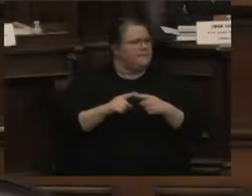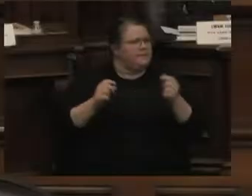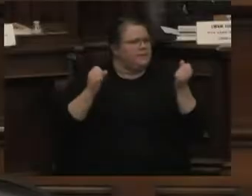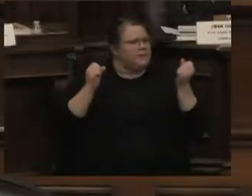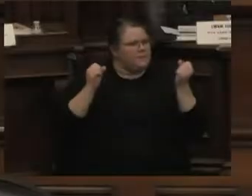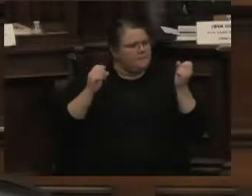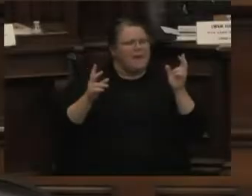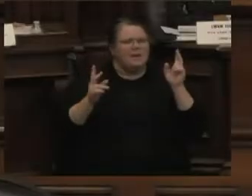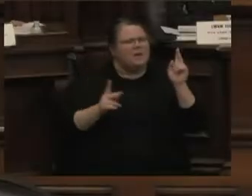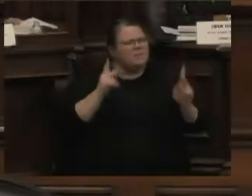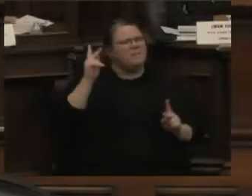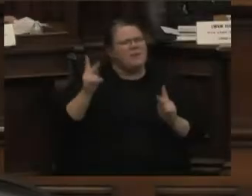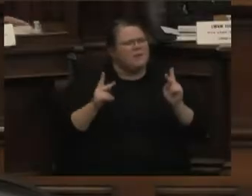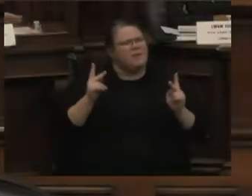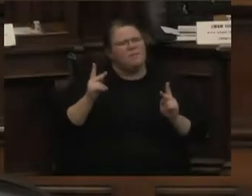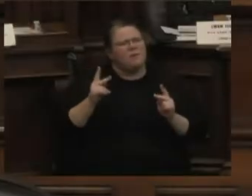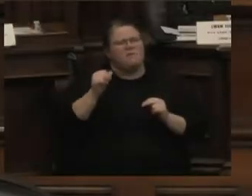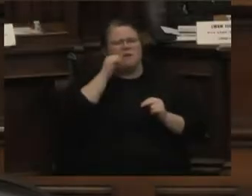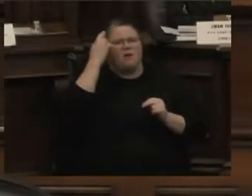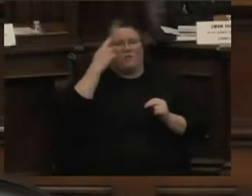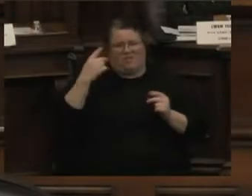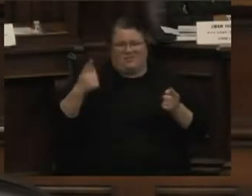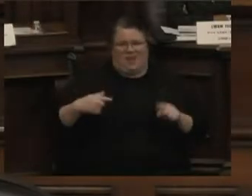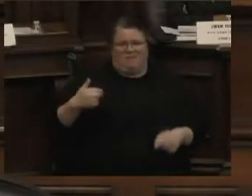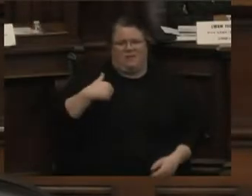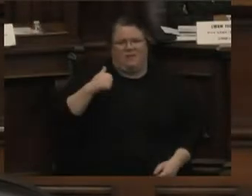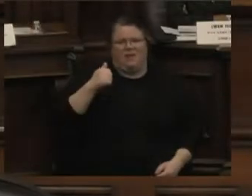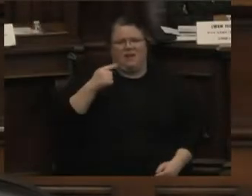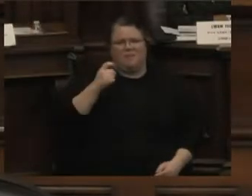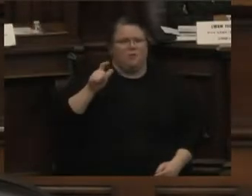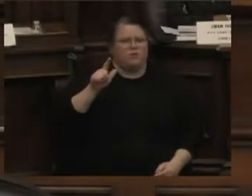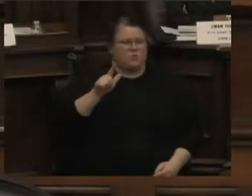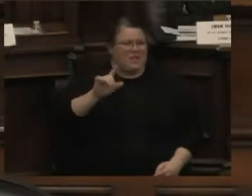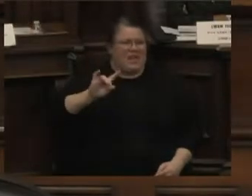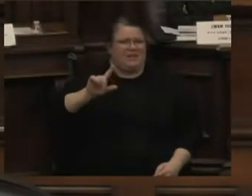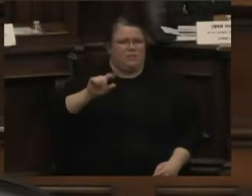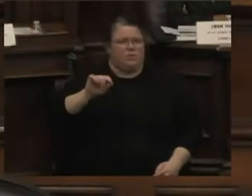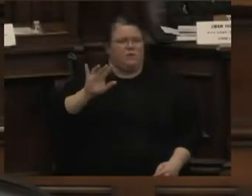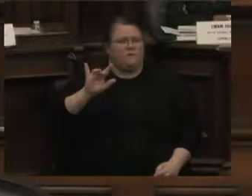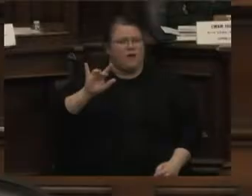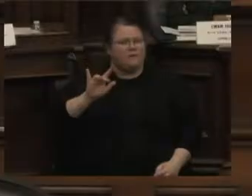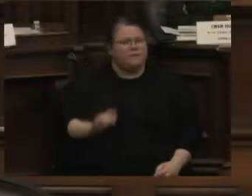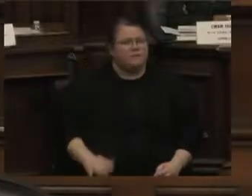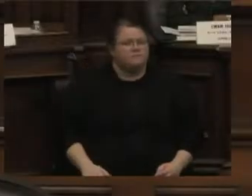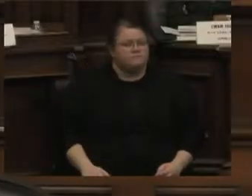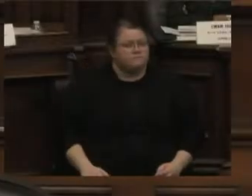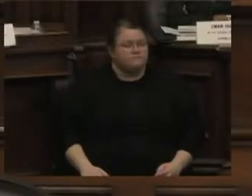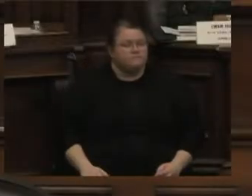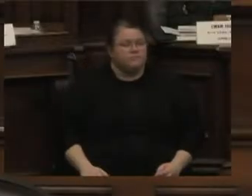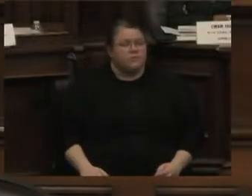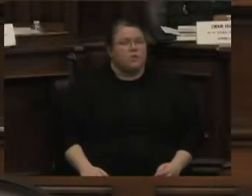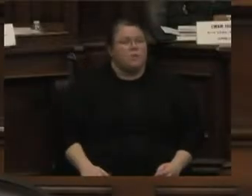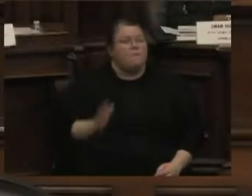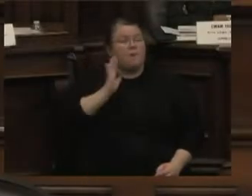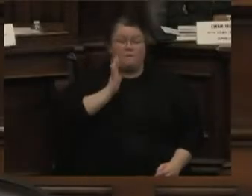explainer that we're putting out in the community because, you know, many people didn't